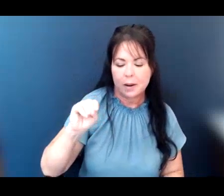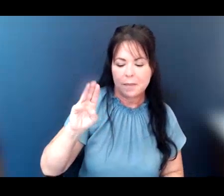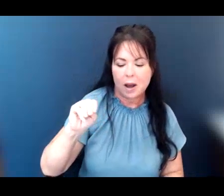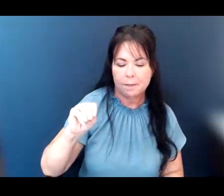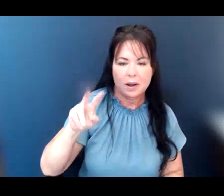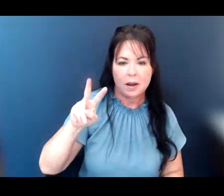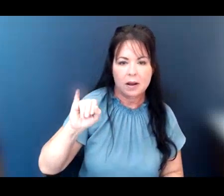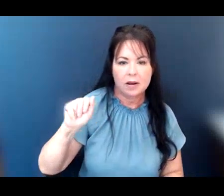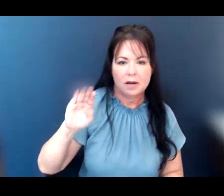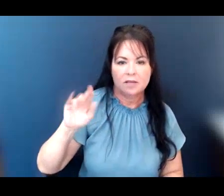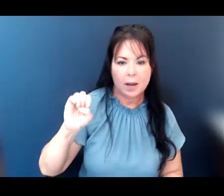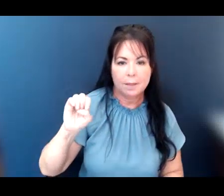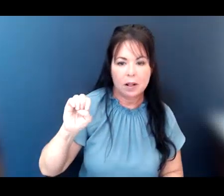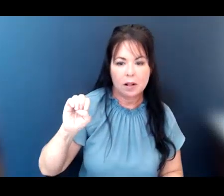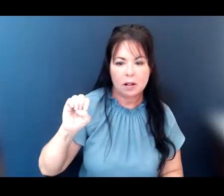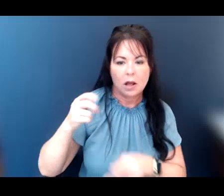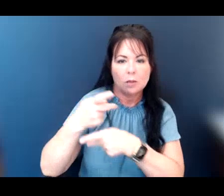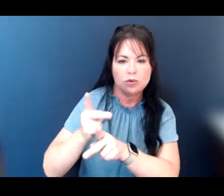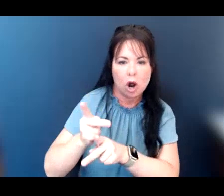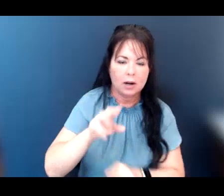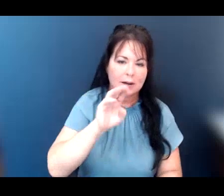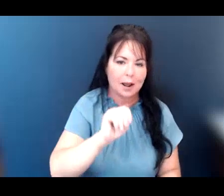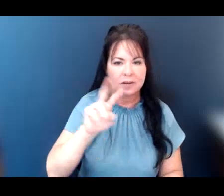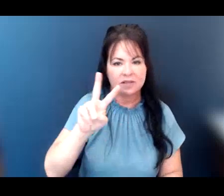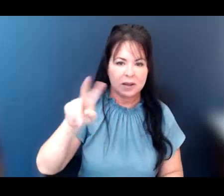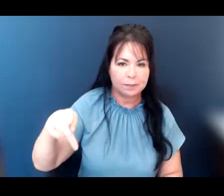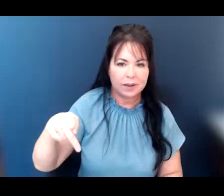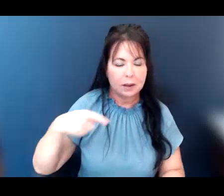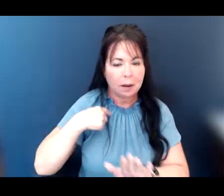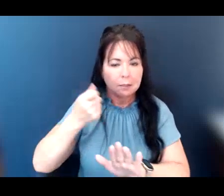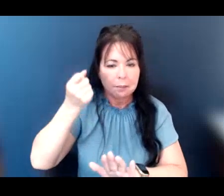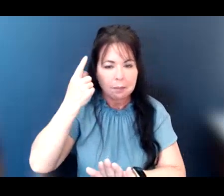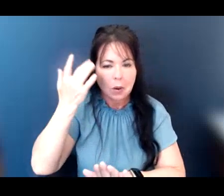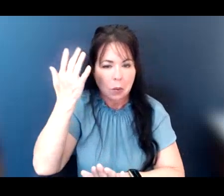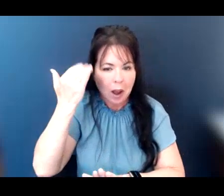I understand why that's a focus and why we need that. But we need to be very careful because just because something